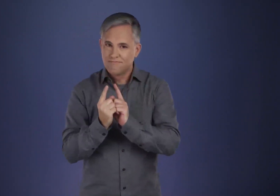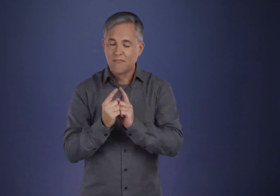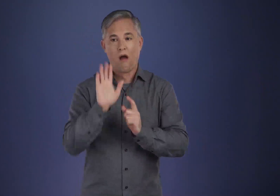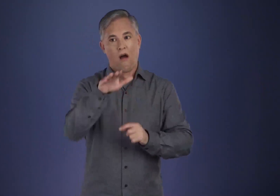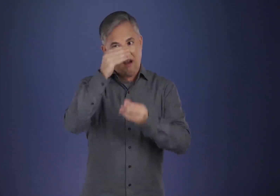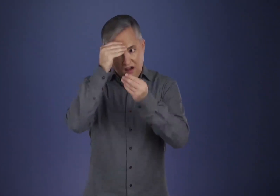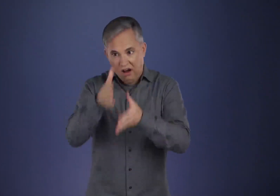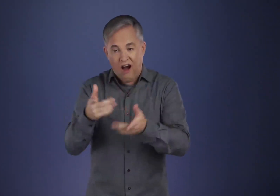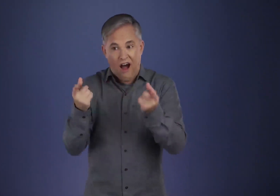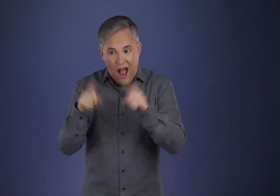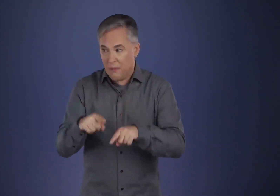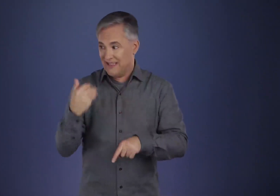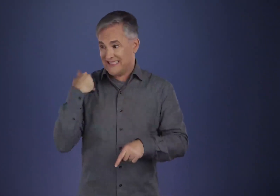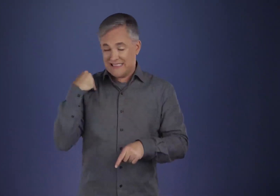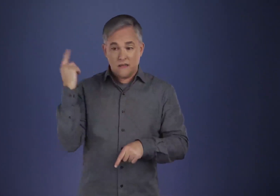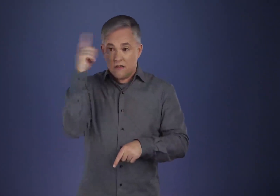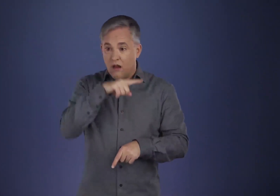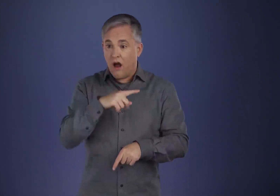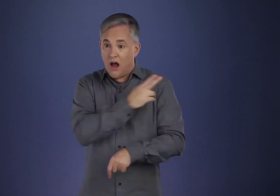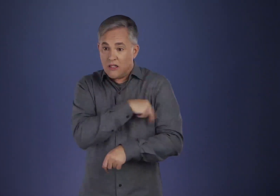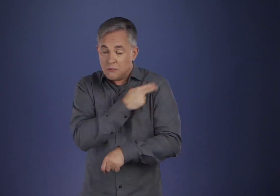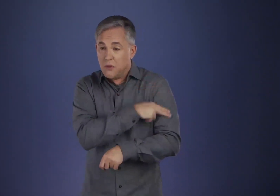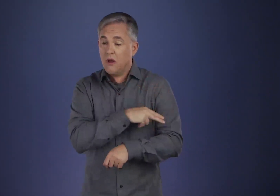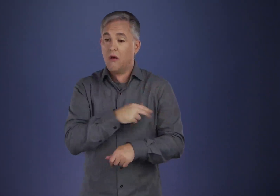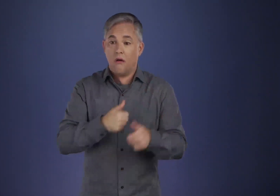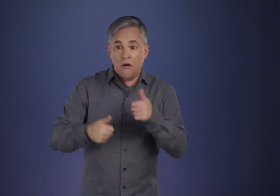I drew her aside and told the glorious news.